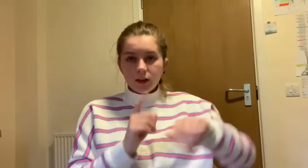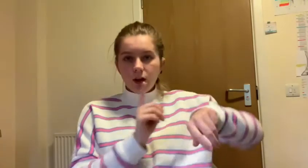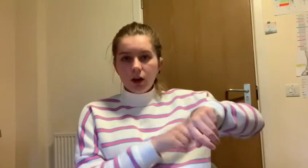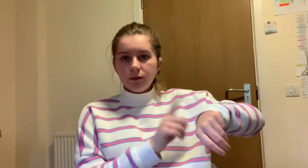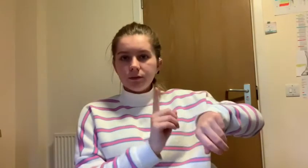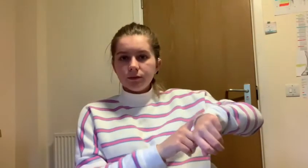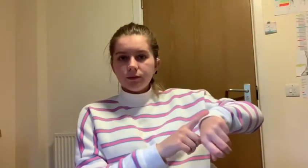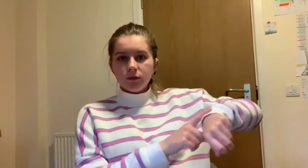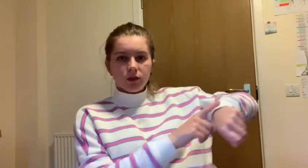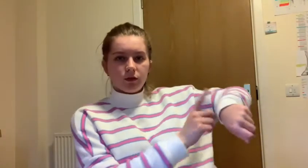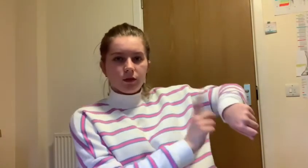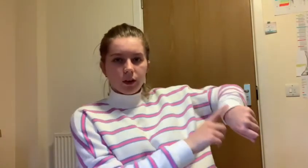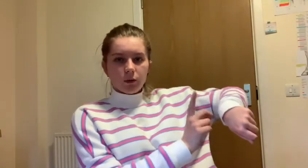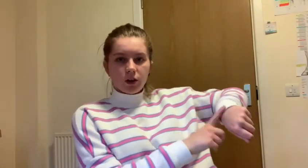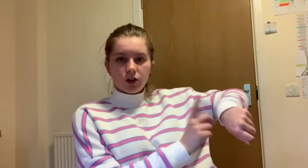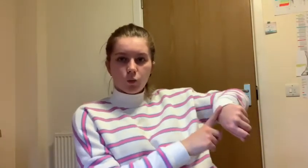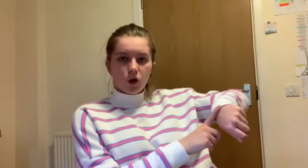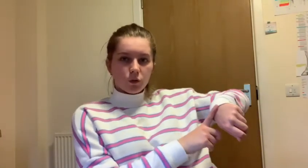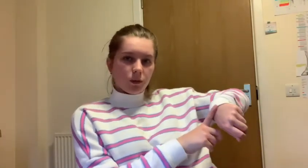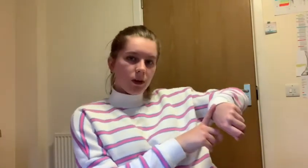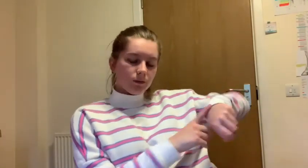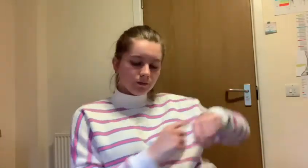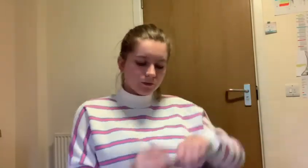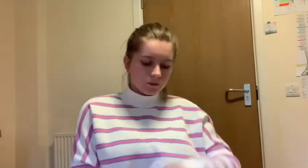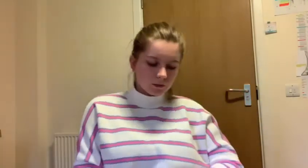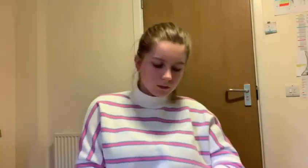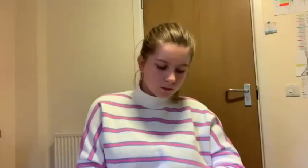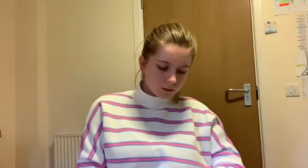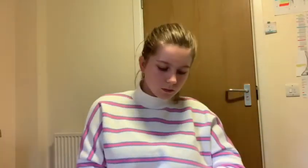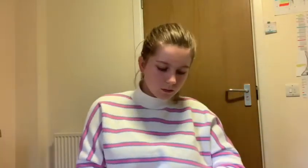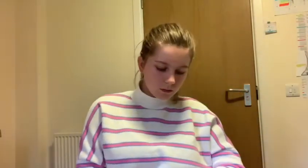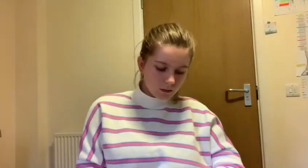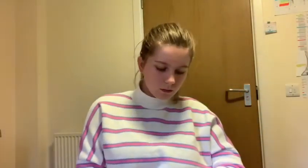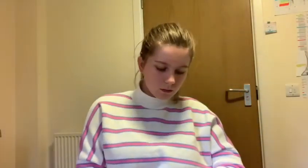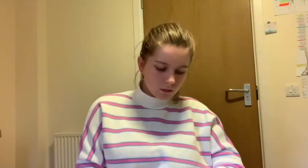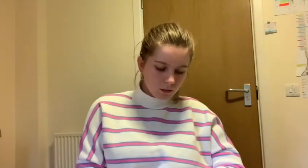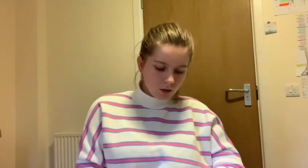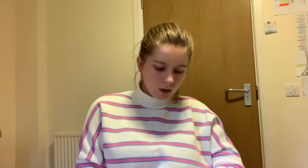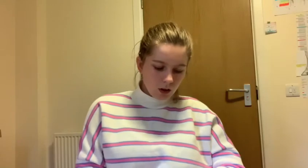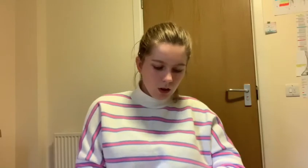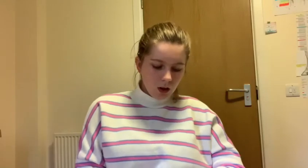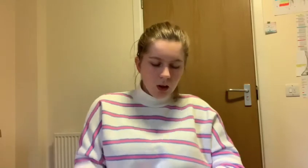"Time" so you tap here, where the watch will be. *Music in the background*